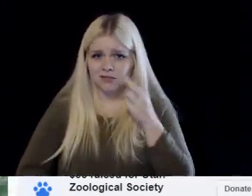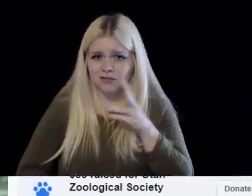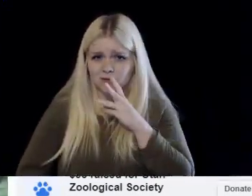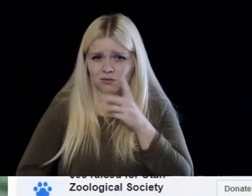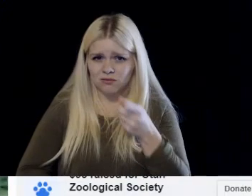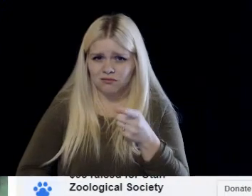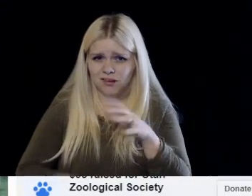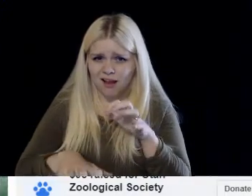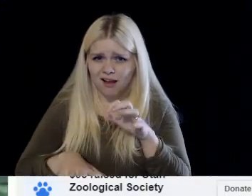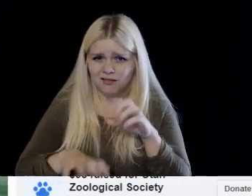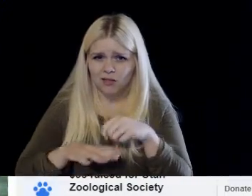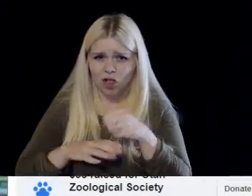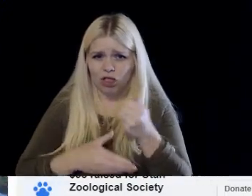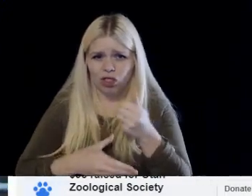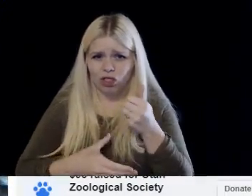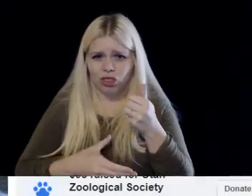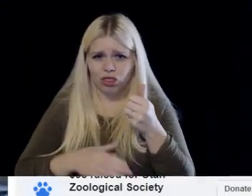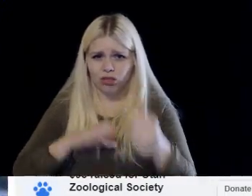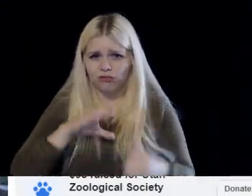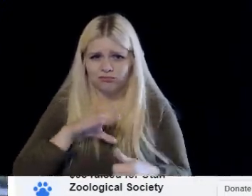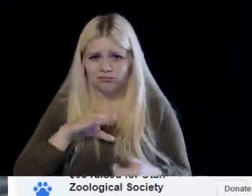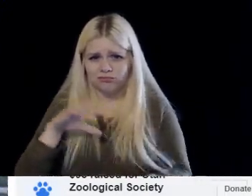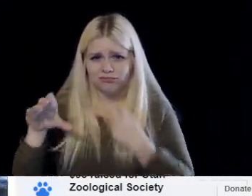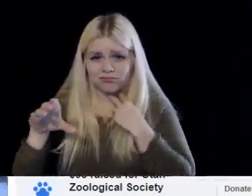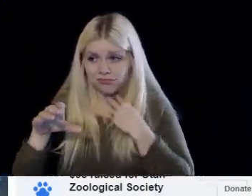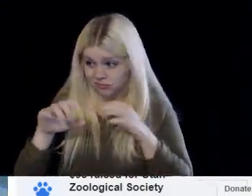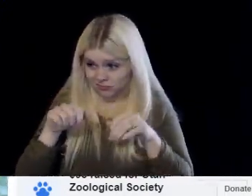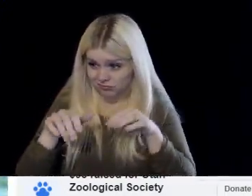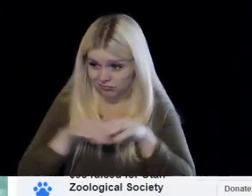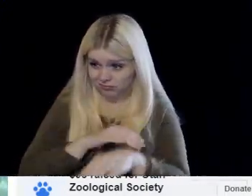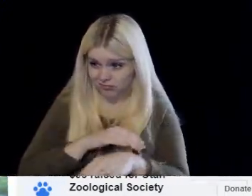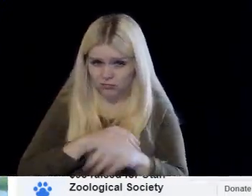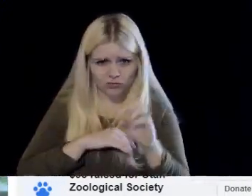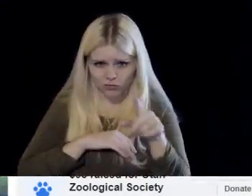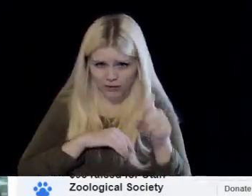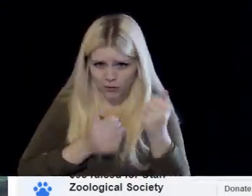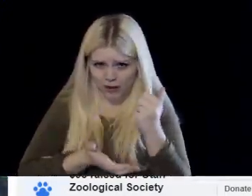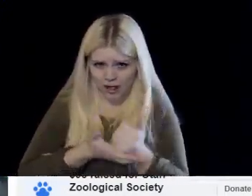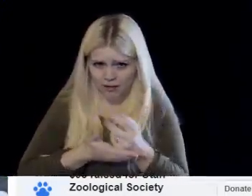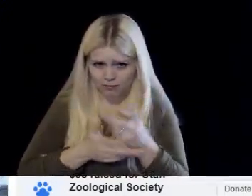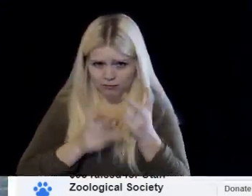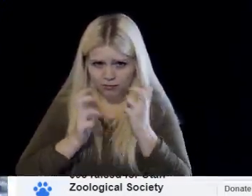Erica: Oh, there it is. Are they gonna get be able to get that out? Or do you guys go fetch that later? Michelle: They might go get it. Erica: Okay.